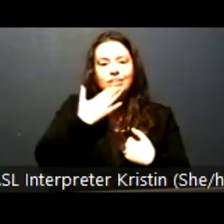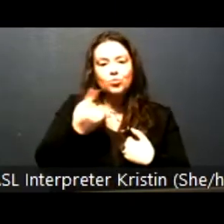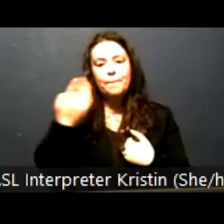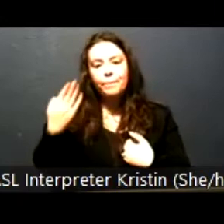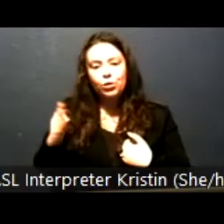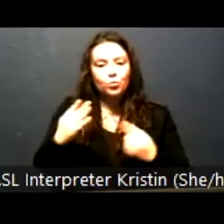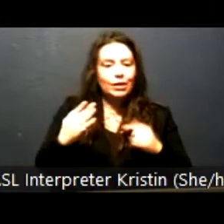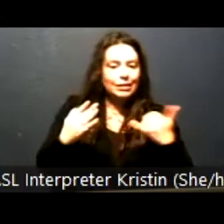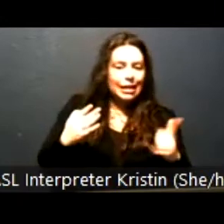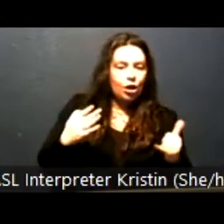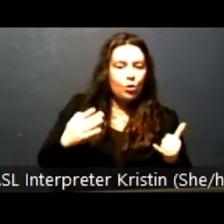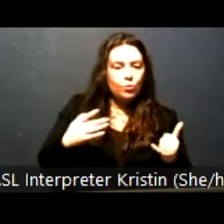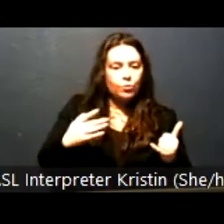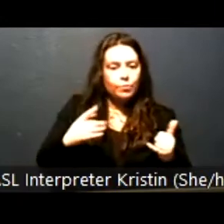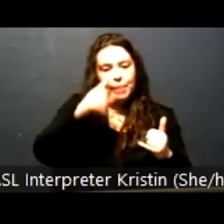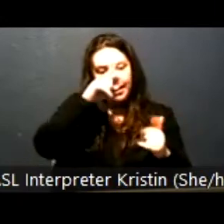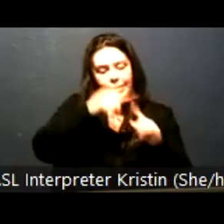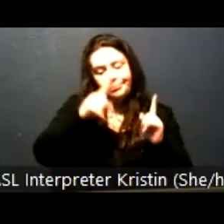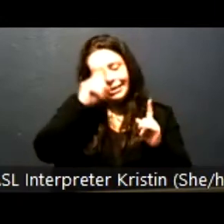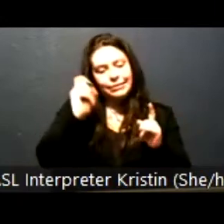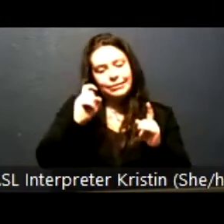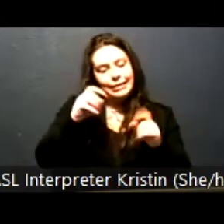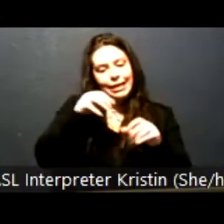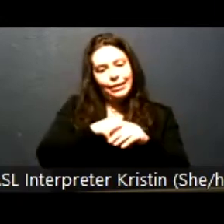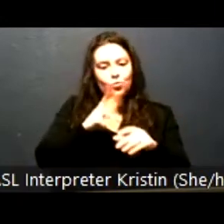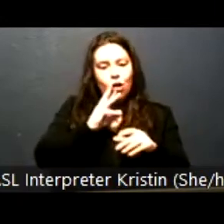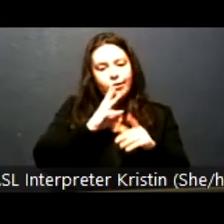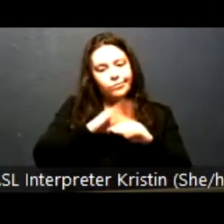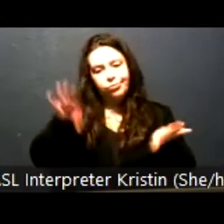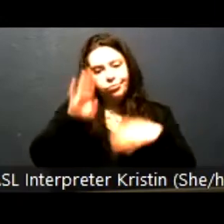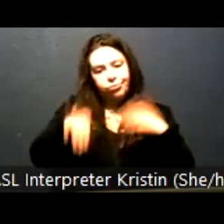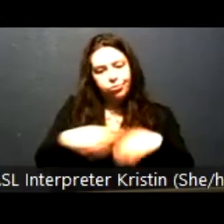through them flopping about, they kicked them off. And we can tell them apart so we don't necessarily